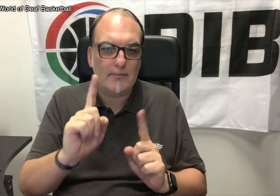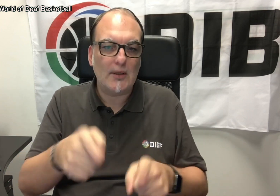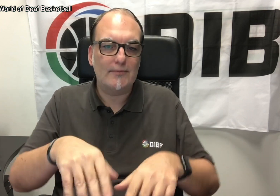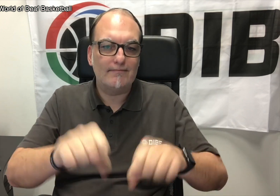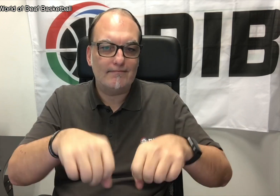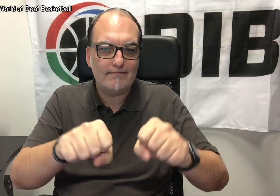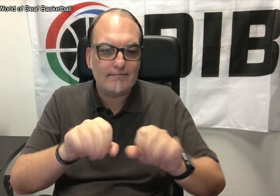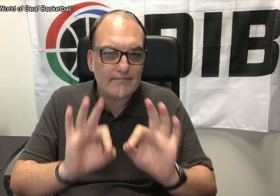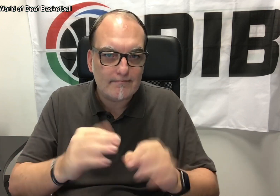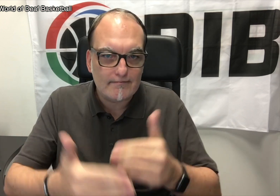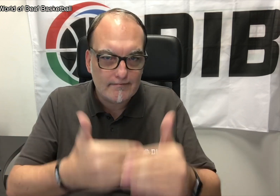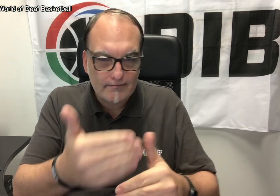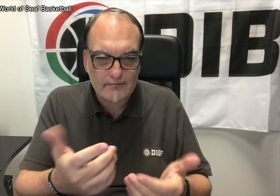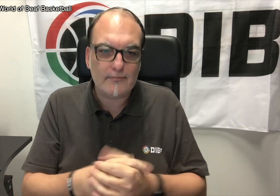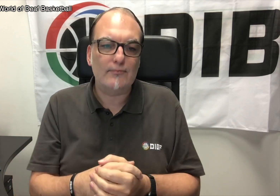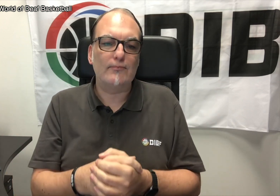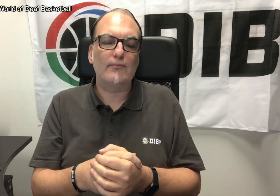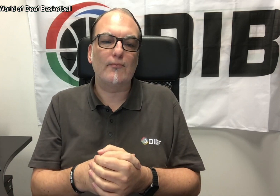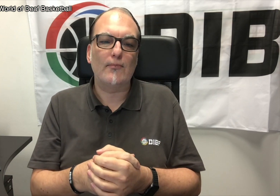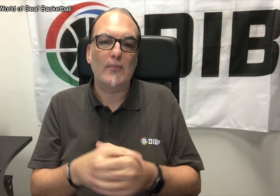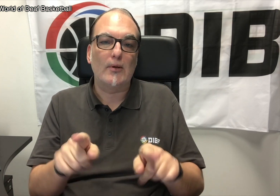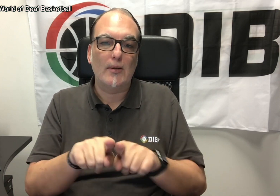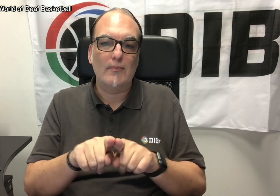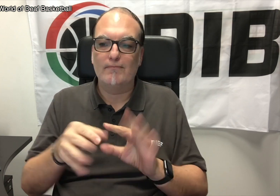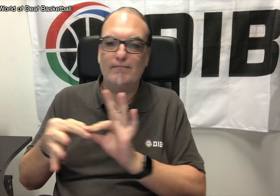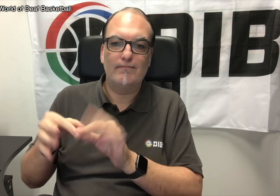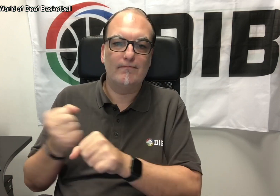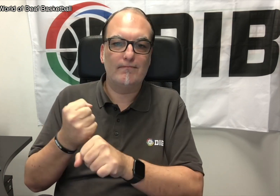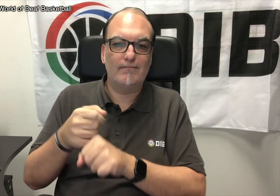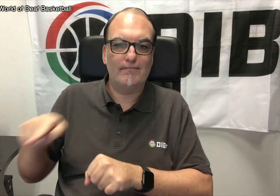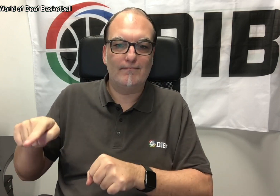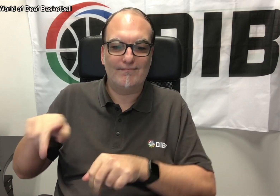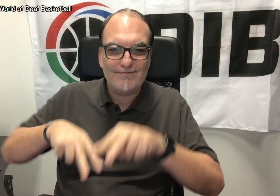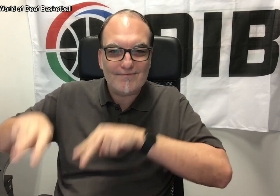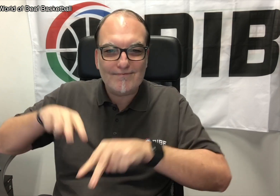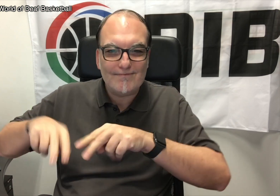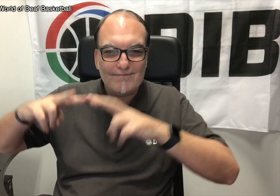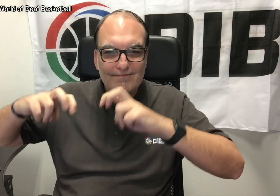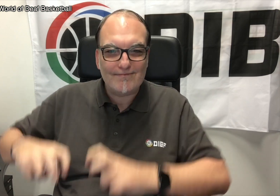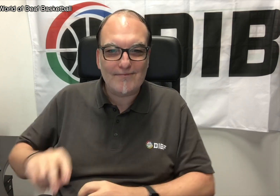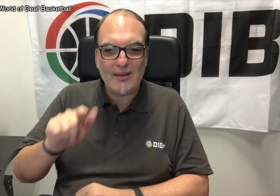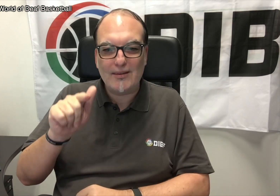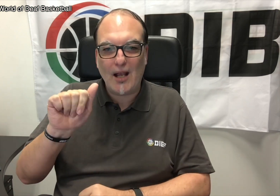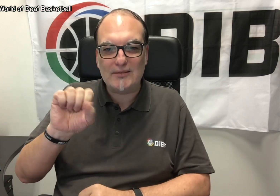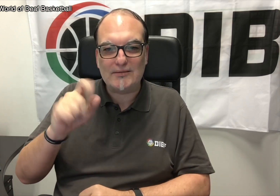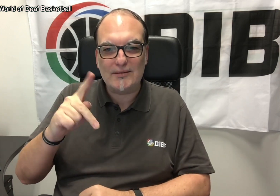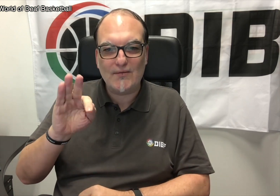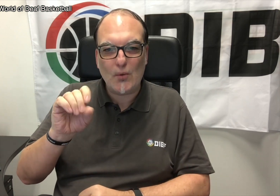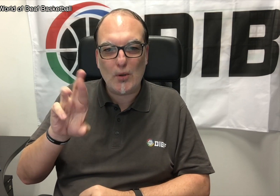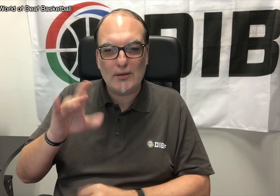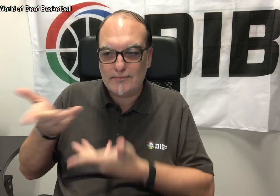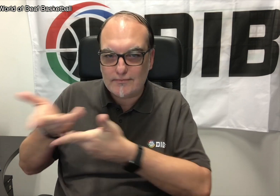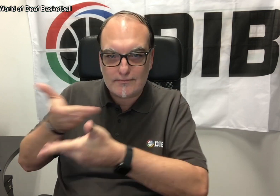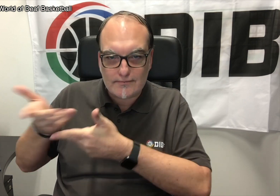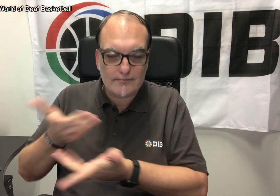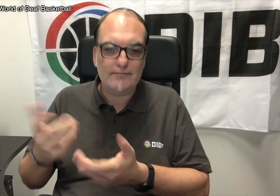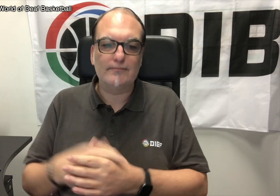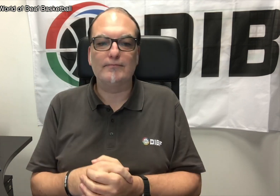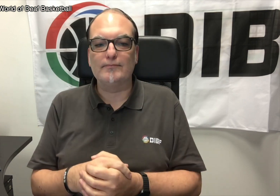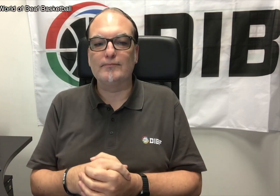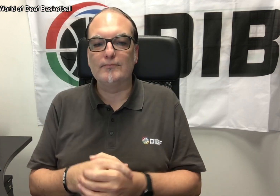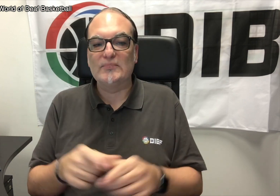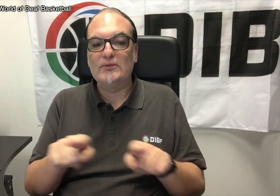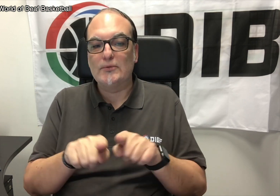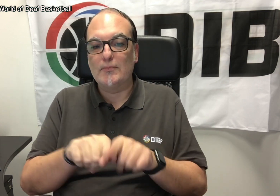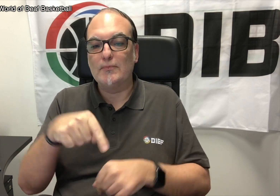events, and working with the Investigative Task Force.